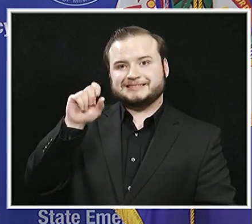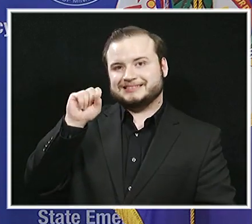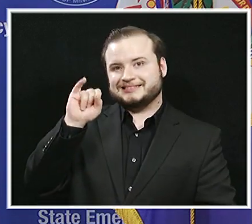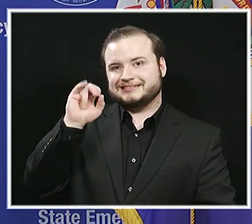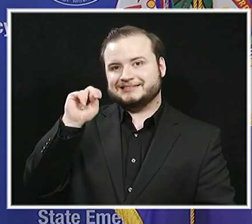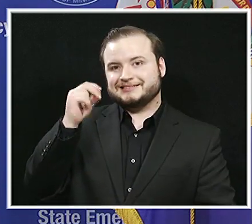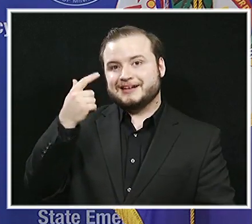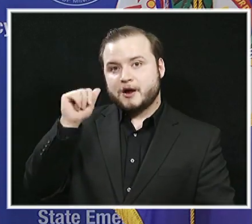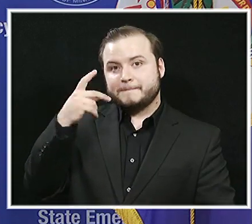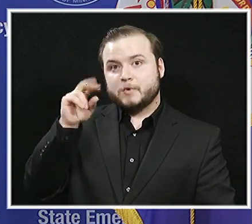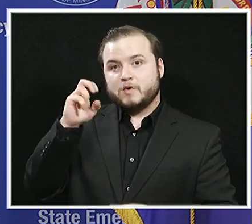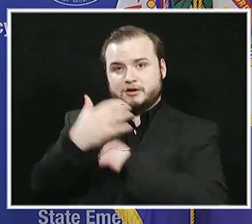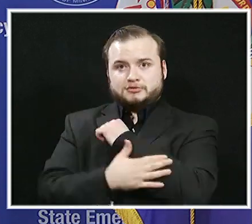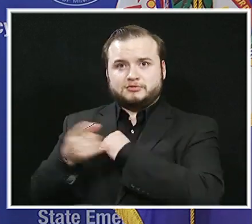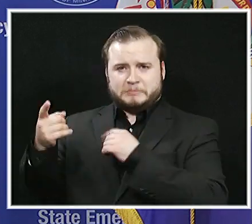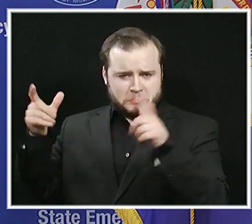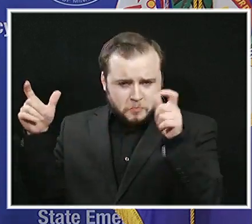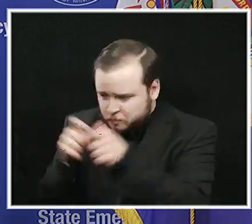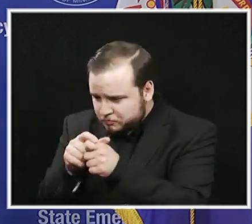differently, why did Singapore act the way they did,